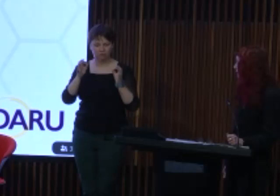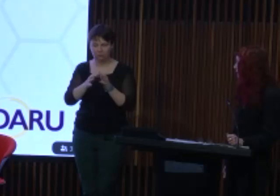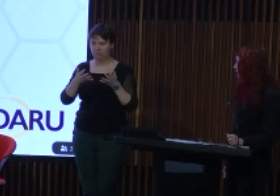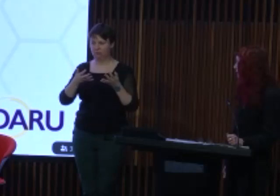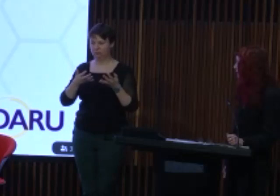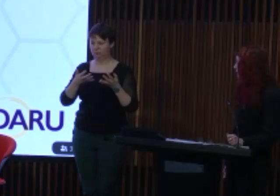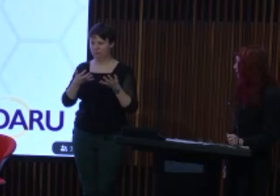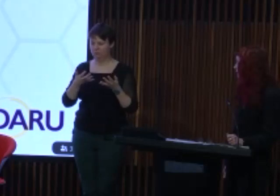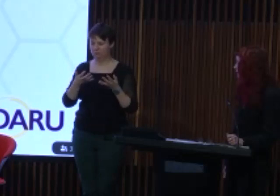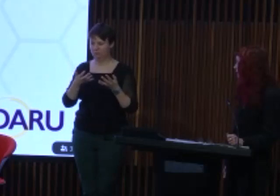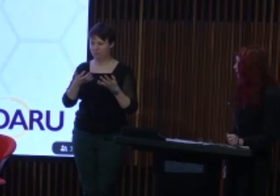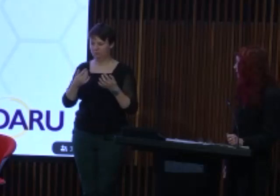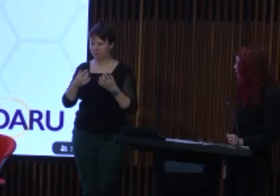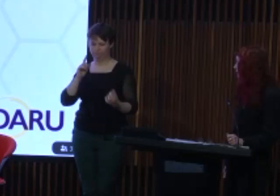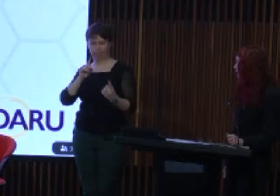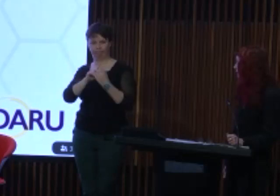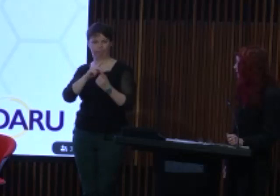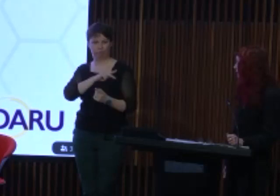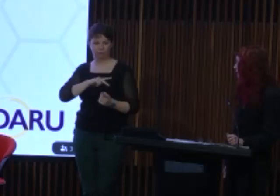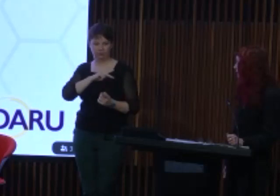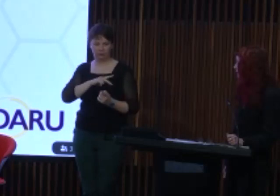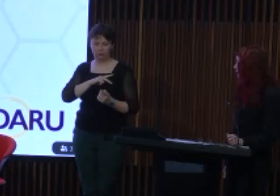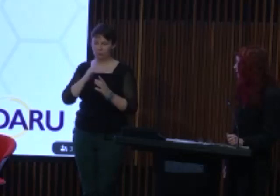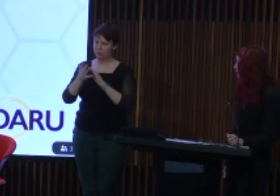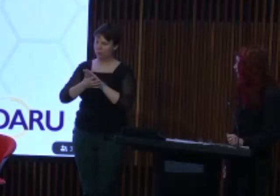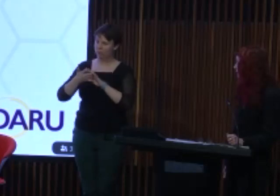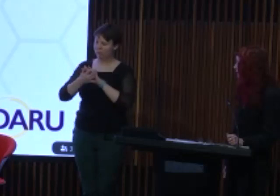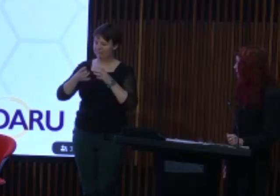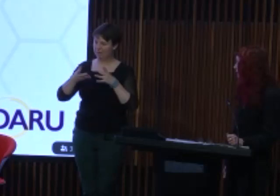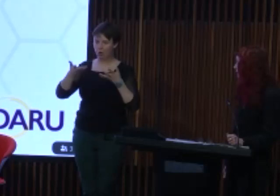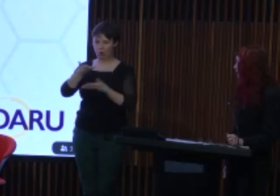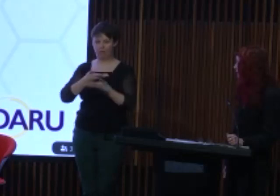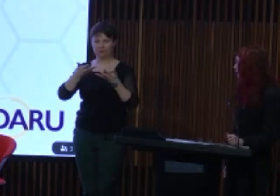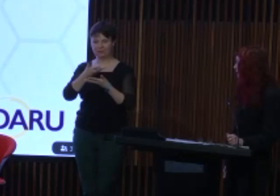as professionals. Then that opens up a conversation about, well, this is actually what we do.